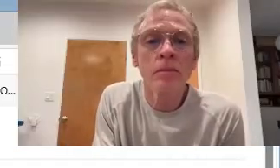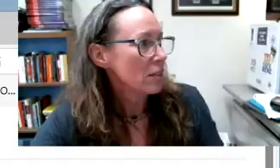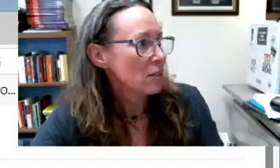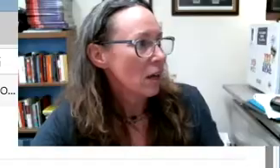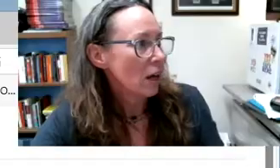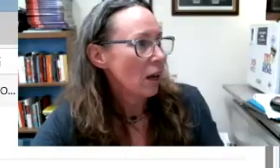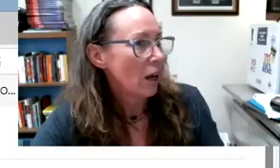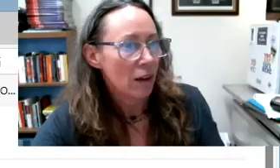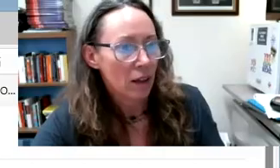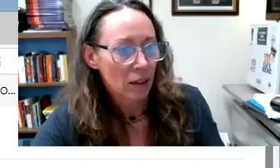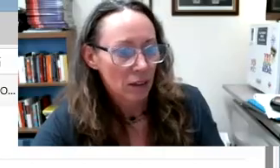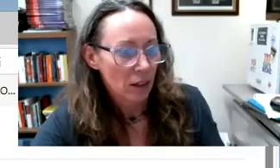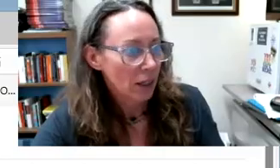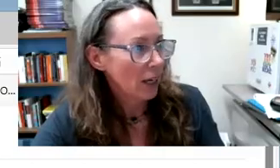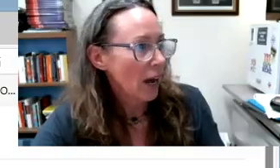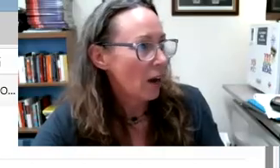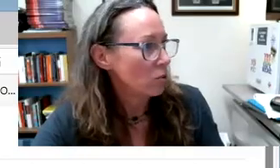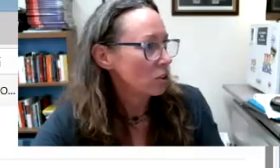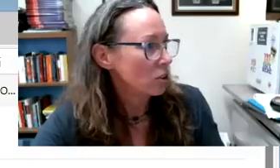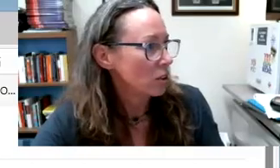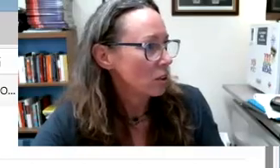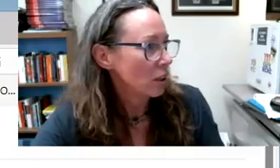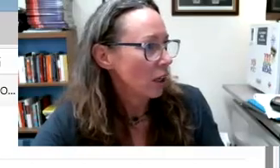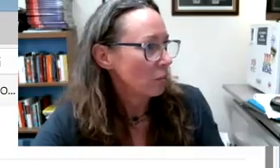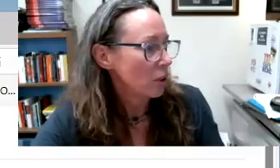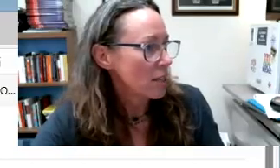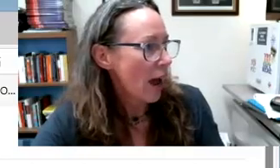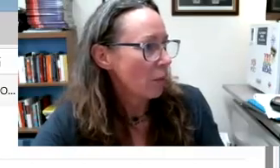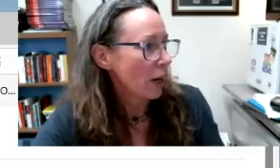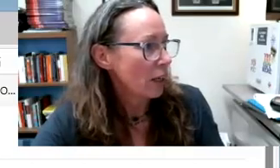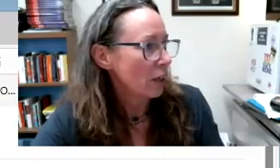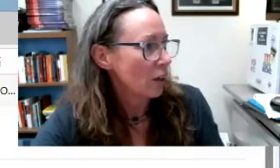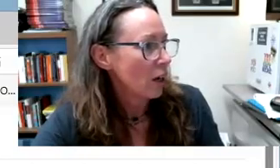this account little tab right here